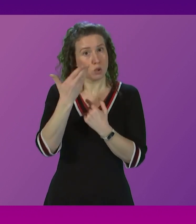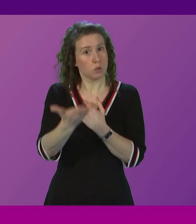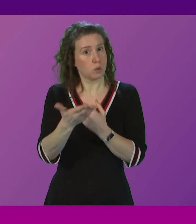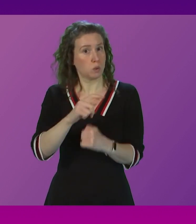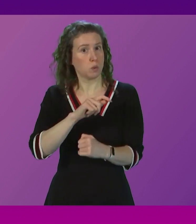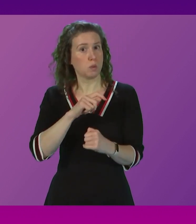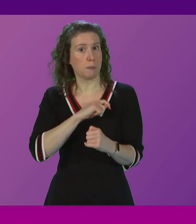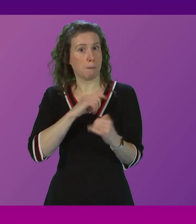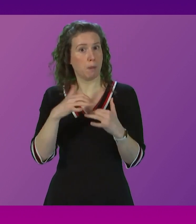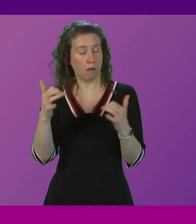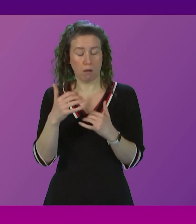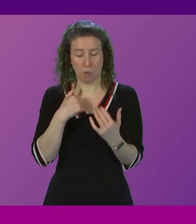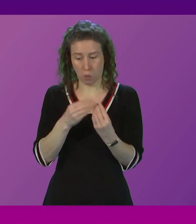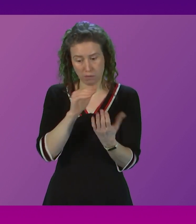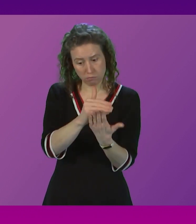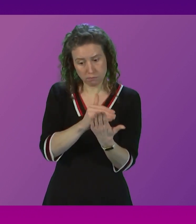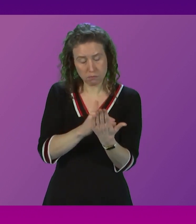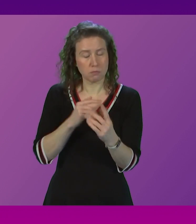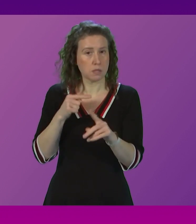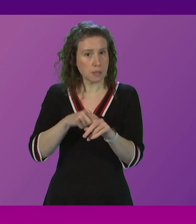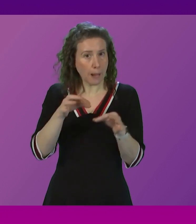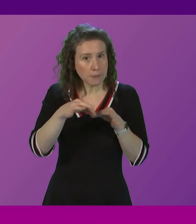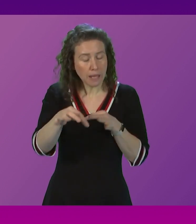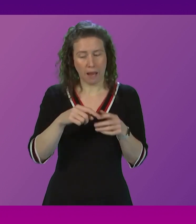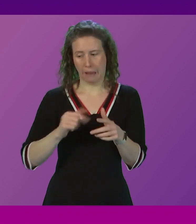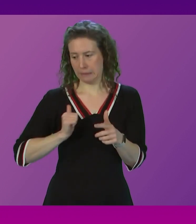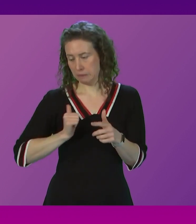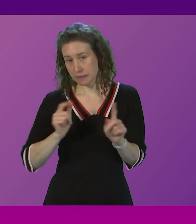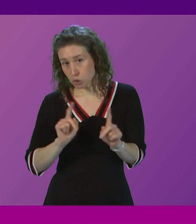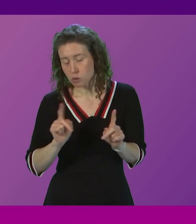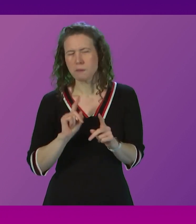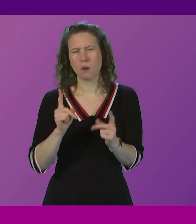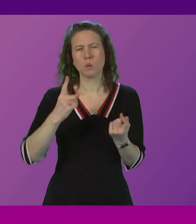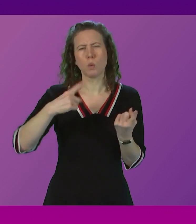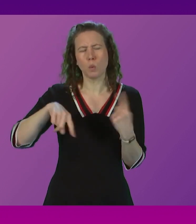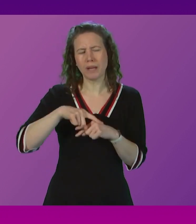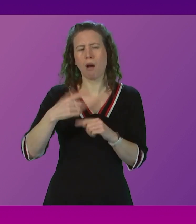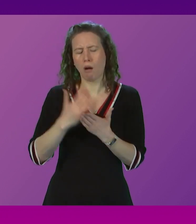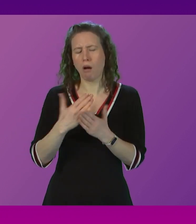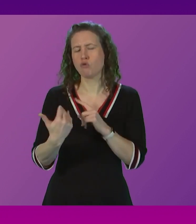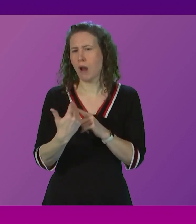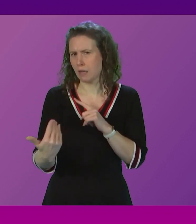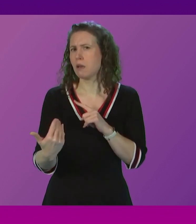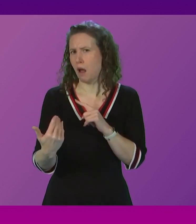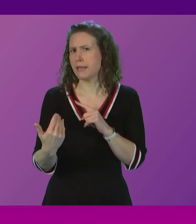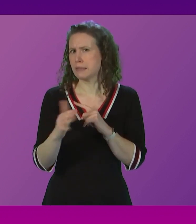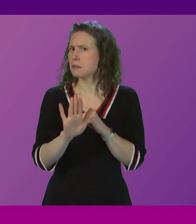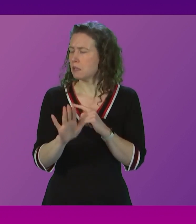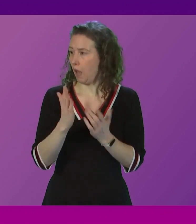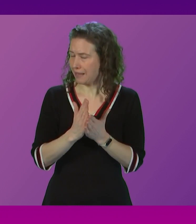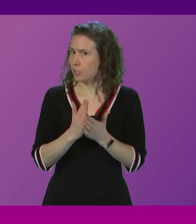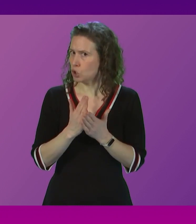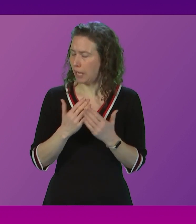about the timescales and our expectations. We are recognised as setting the pace on some of this,